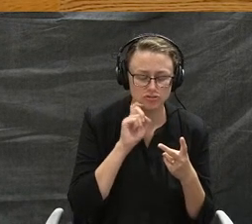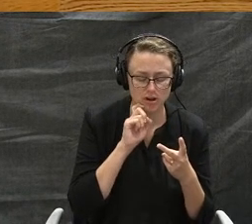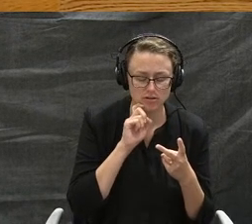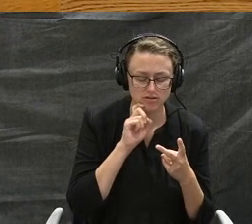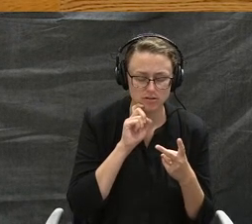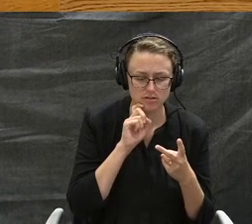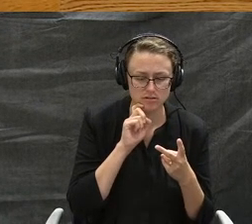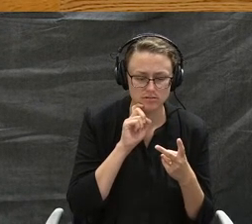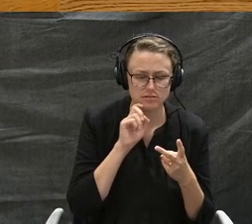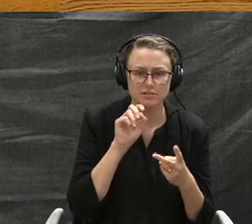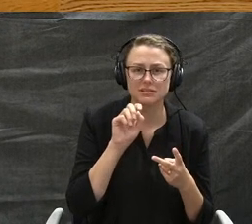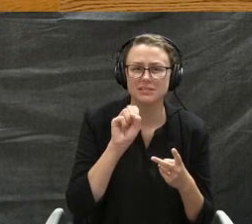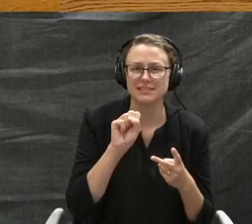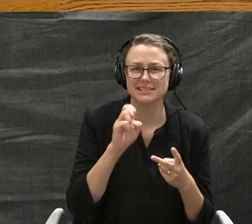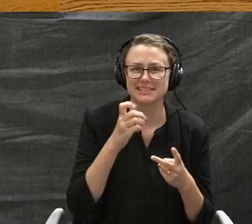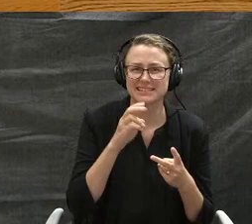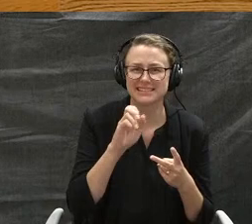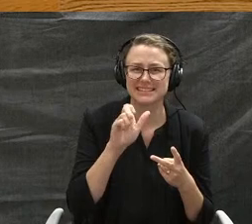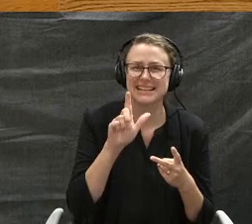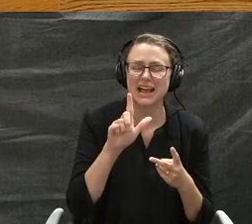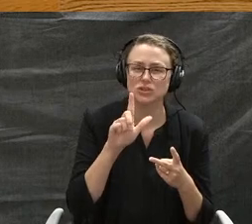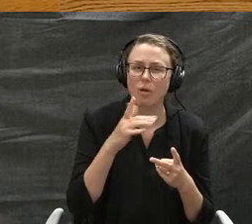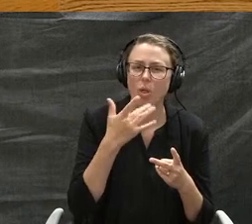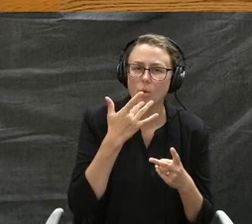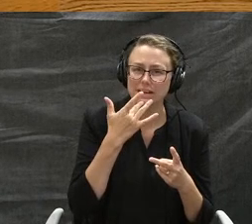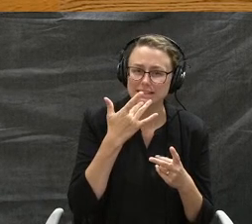down race, gender, sexual orientation, religion. Sorry